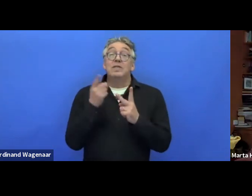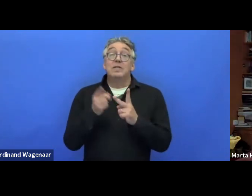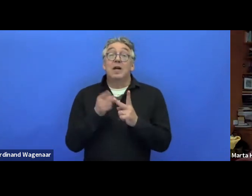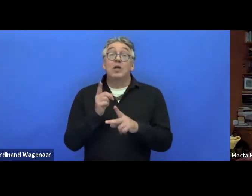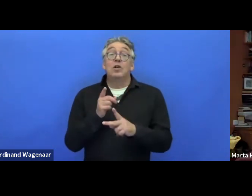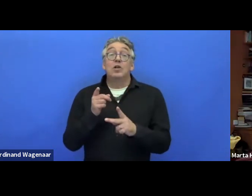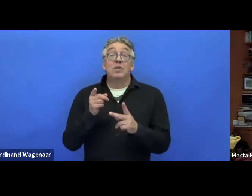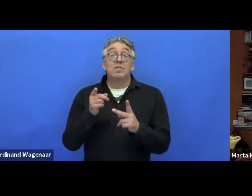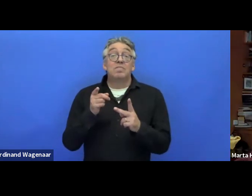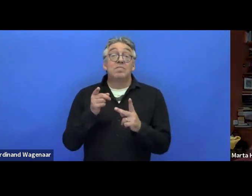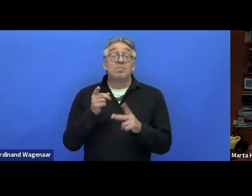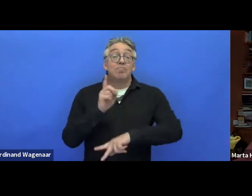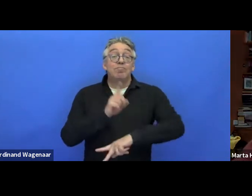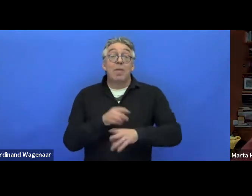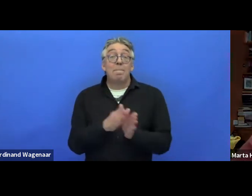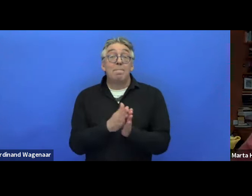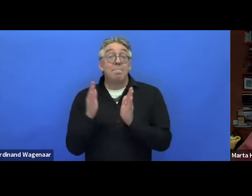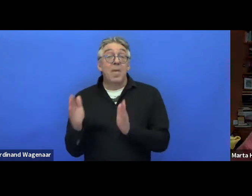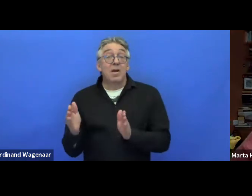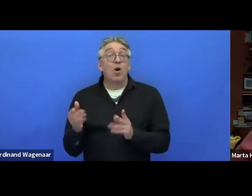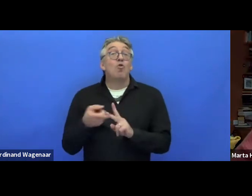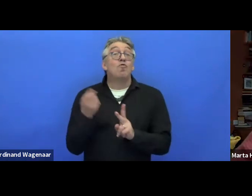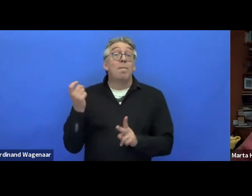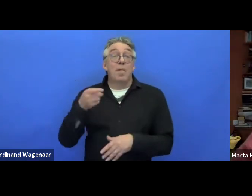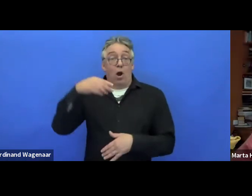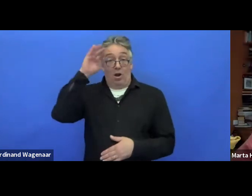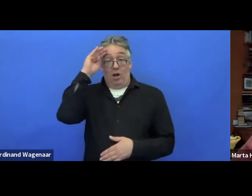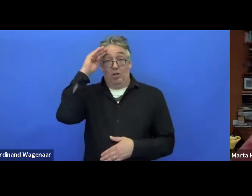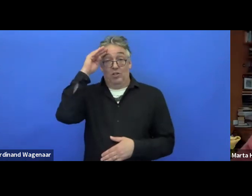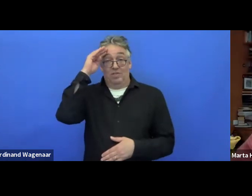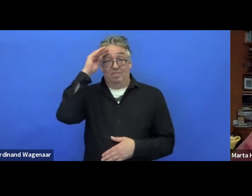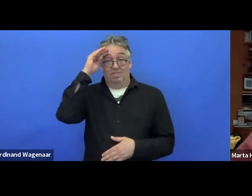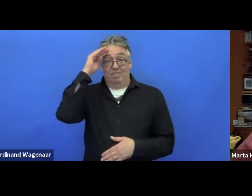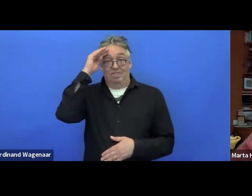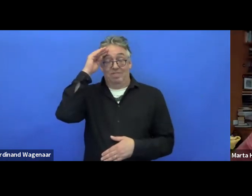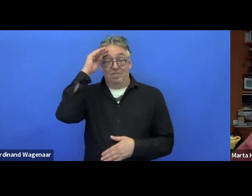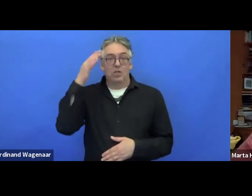As you see European Ombudsman have strong links to national Ombudsman